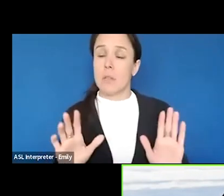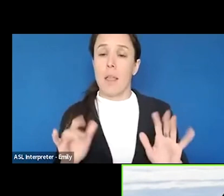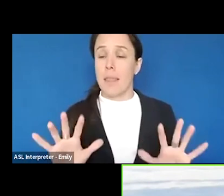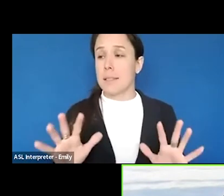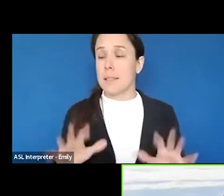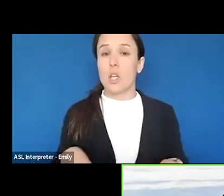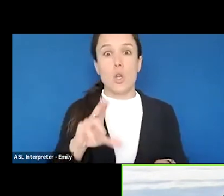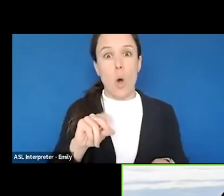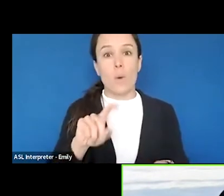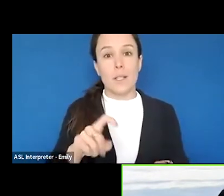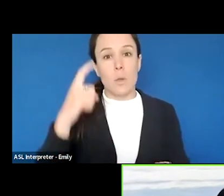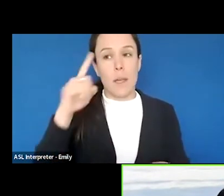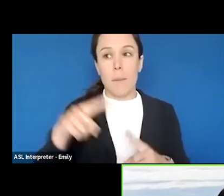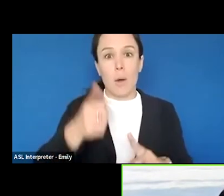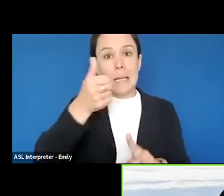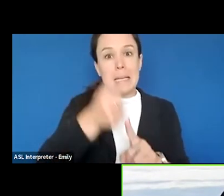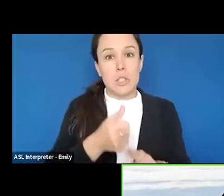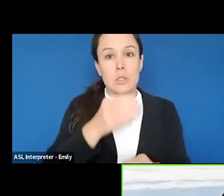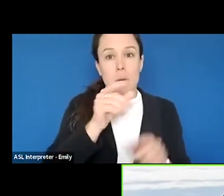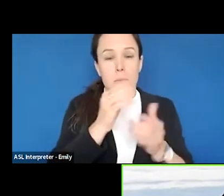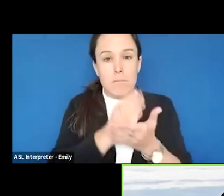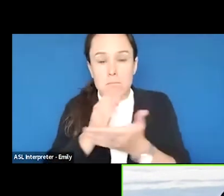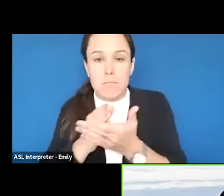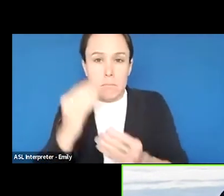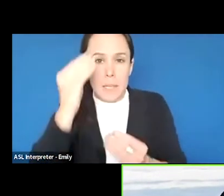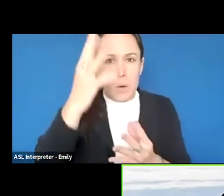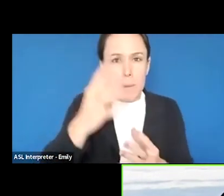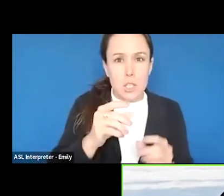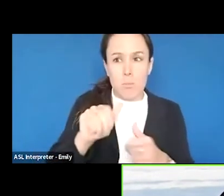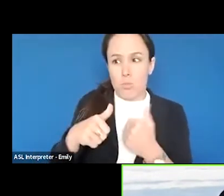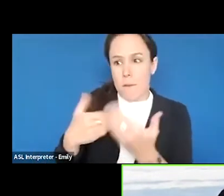every bit of information that the user gives you and amplify it so that you can learn quickly.